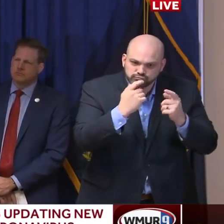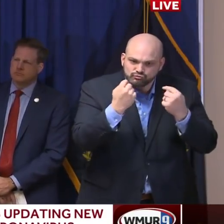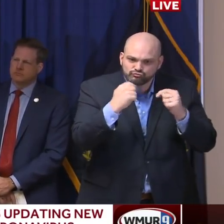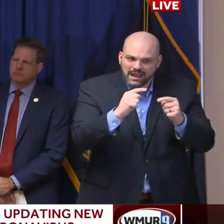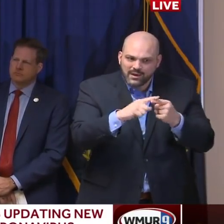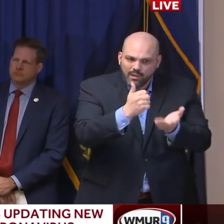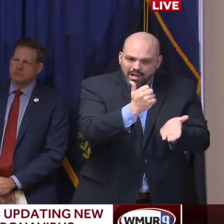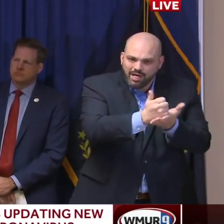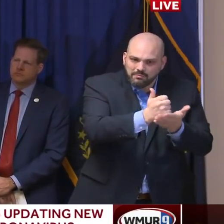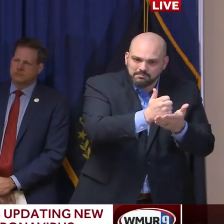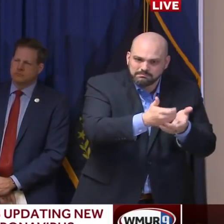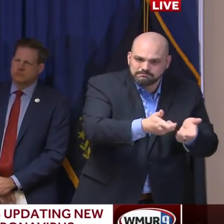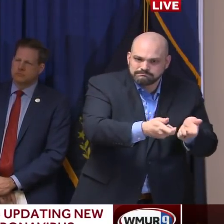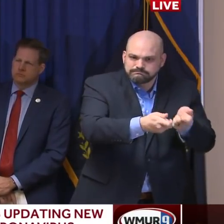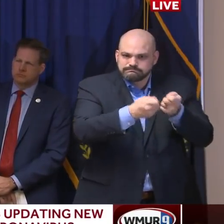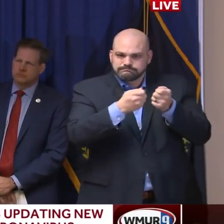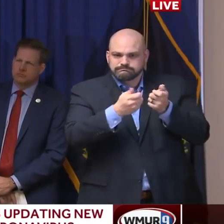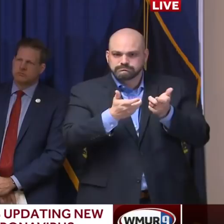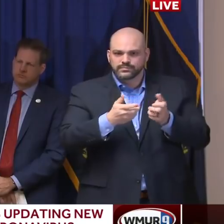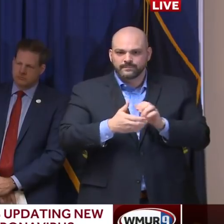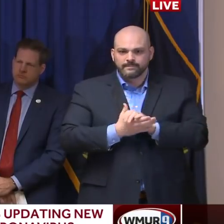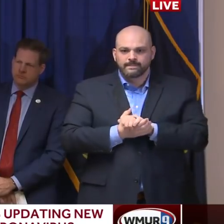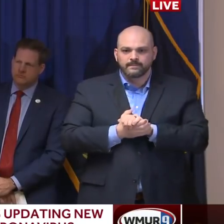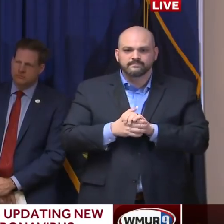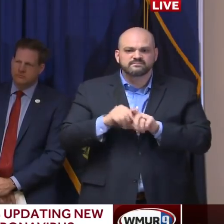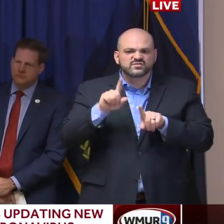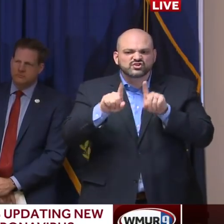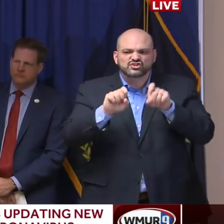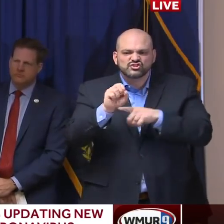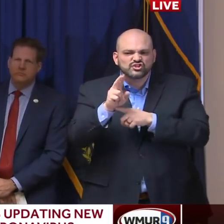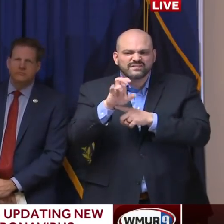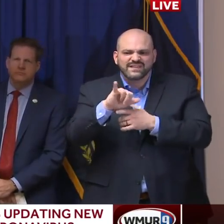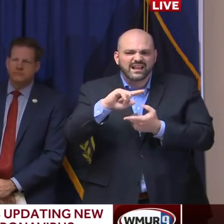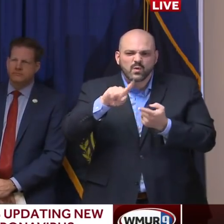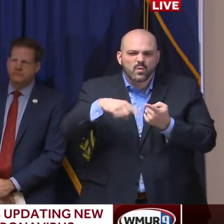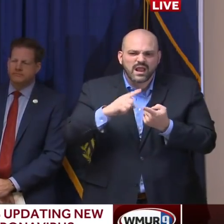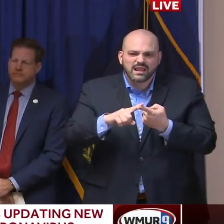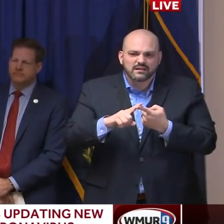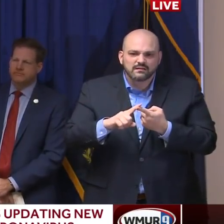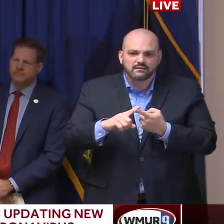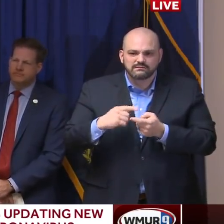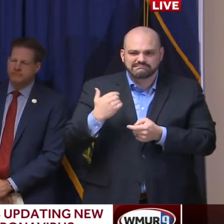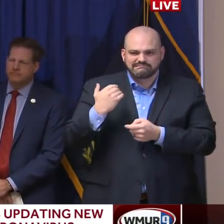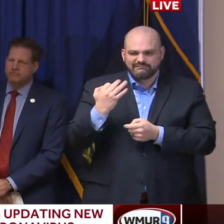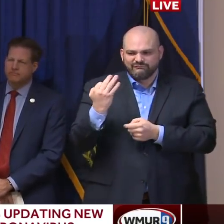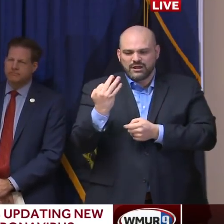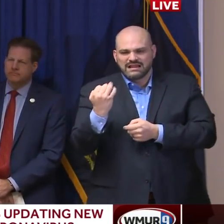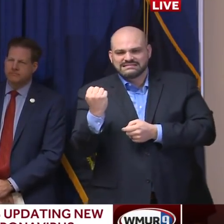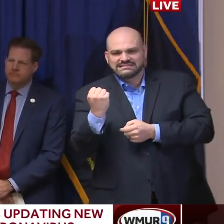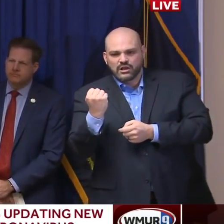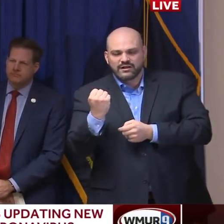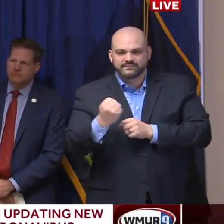NOW WE ARE LEANING IN AND ENGAGING WITH THEM TO HELP THEM COME UP TO SPEED, TOO. ONE WAS THE SURVEY TAKEN?